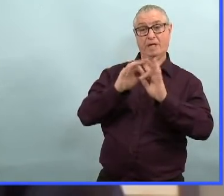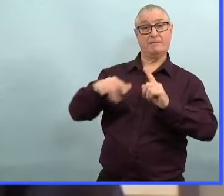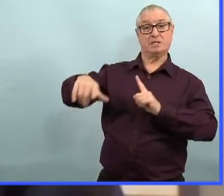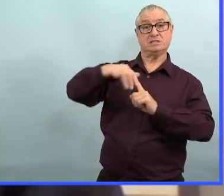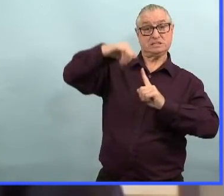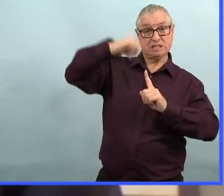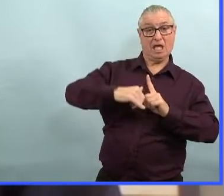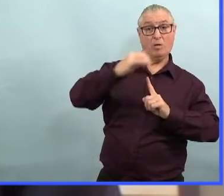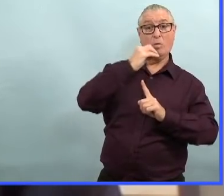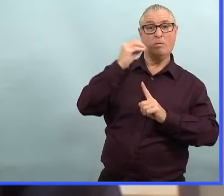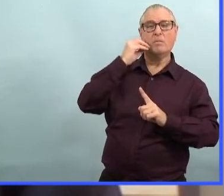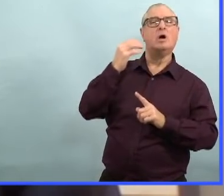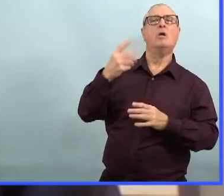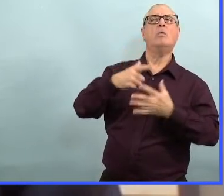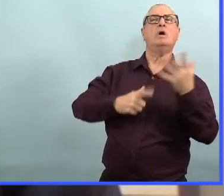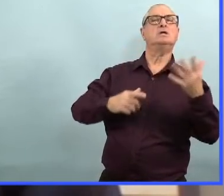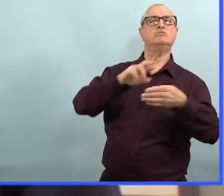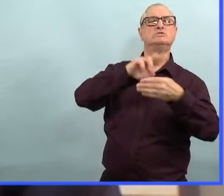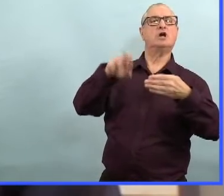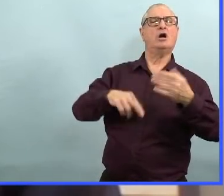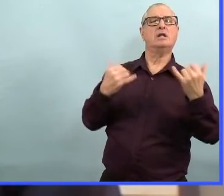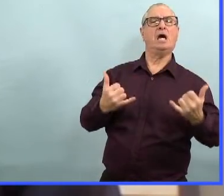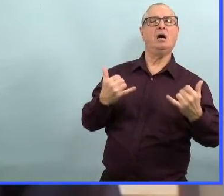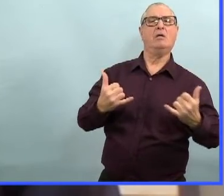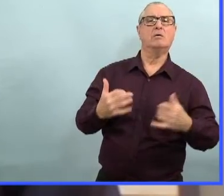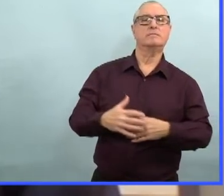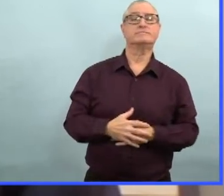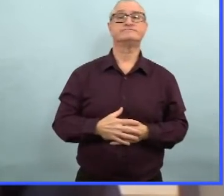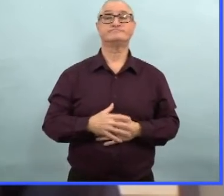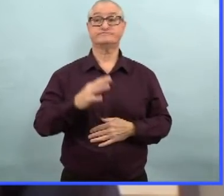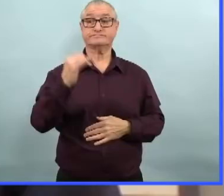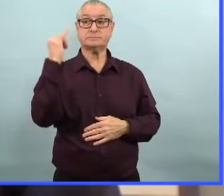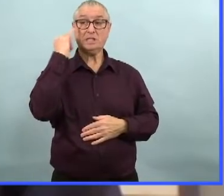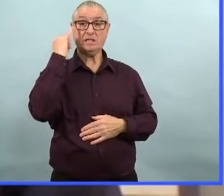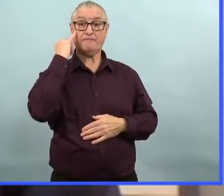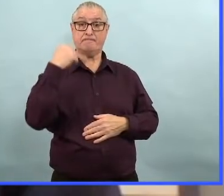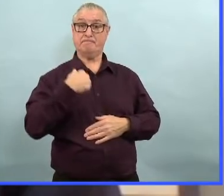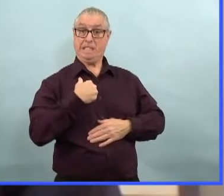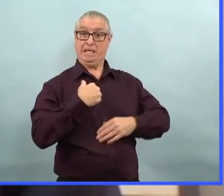test you should return for the pcr test so of course that's going to have that delay